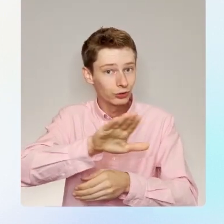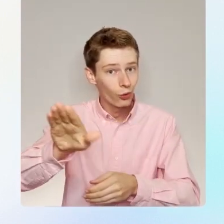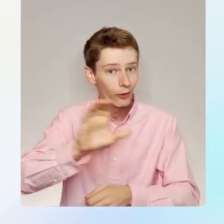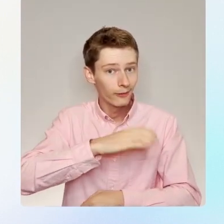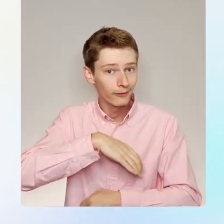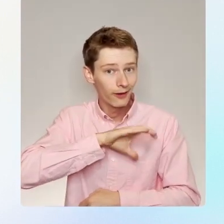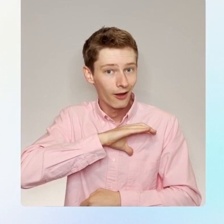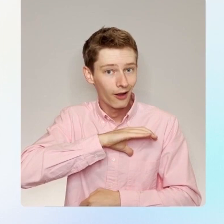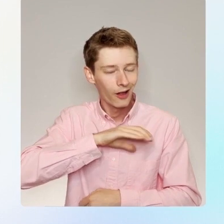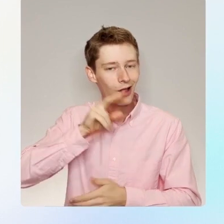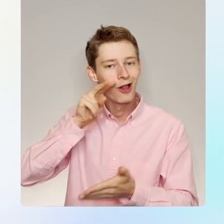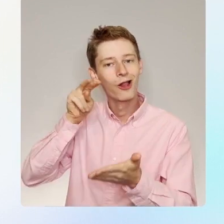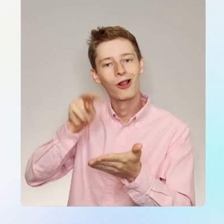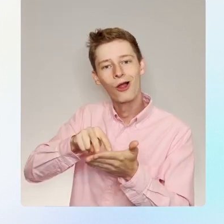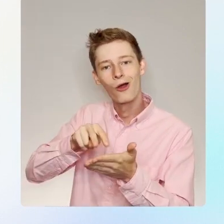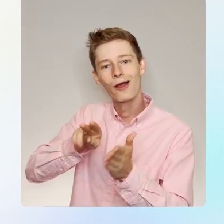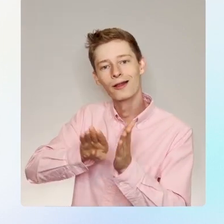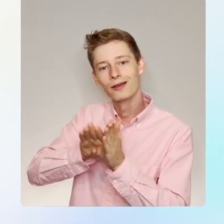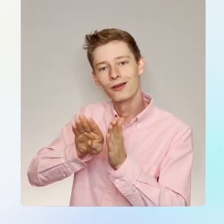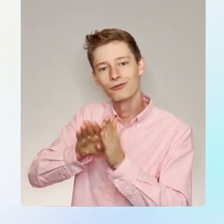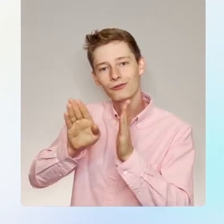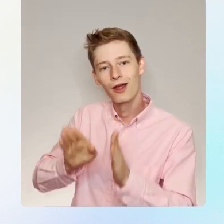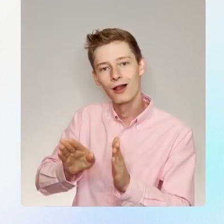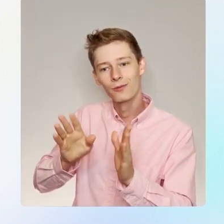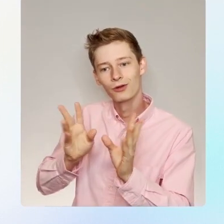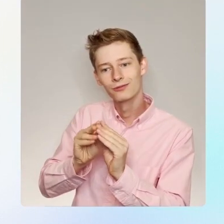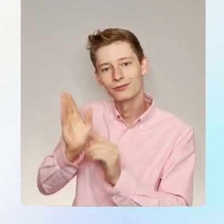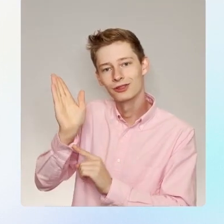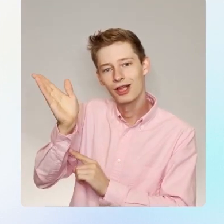check out the dedicated developer session on Movement SDK.